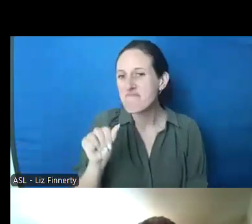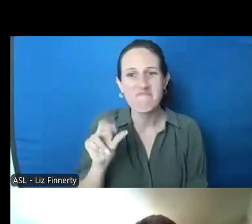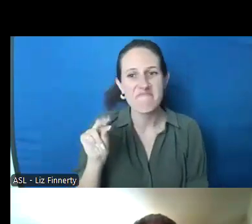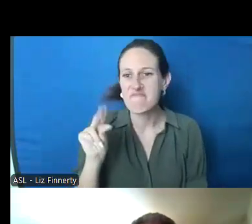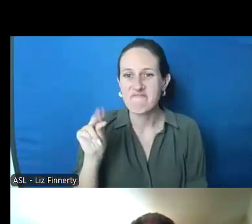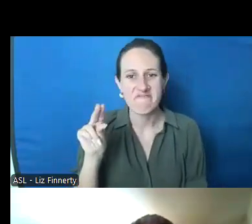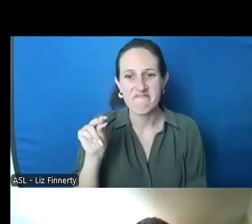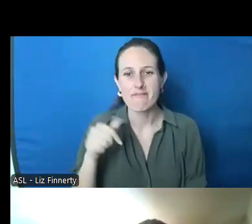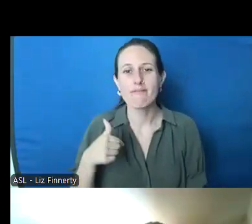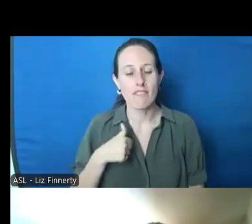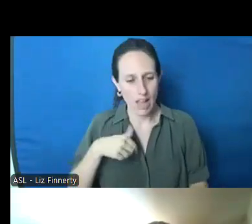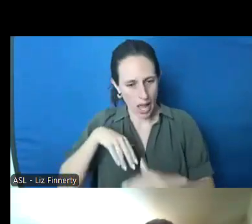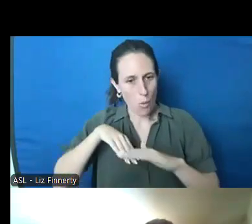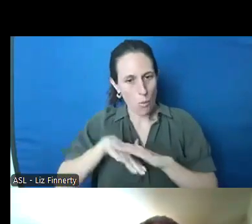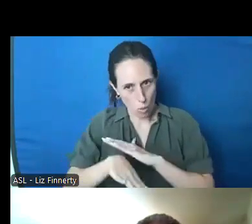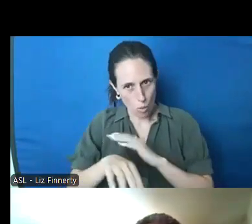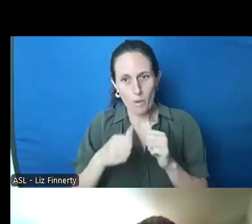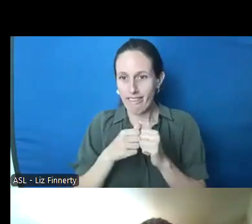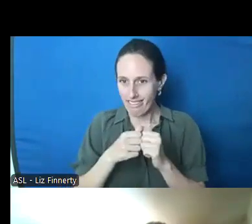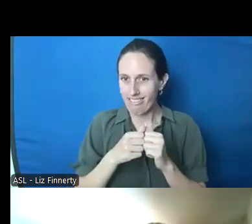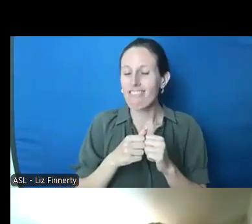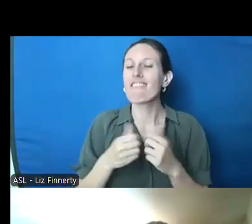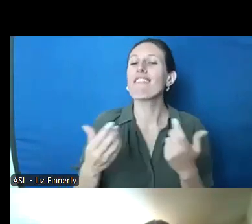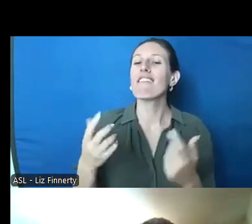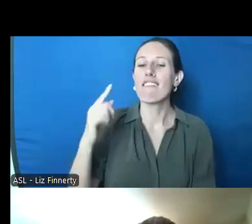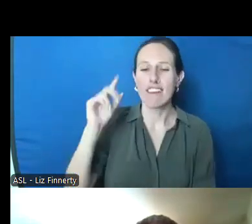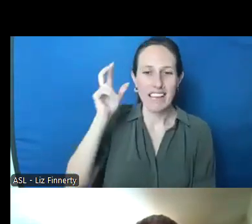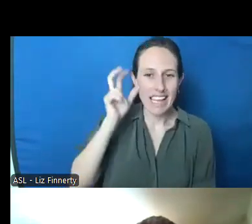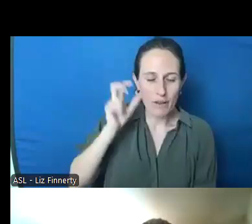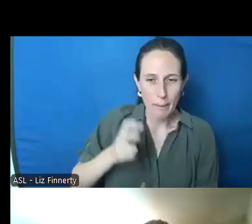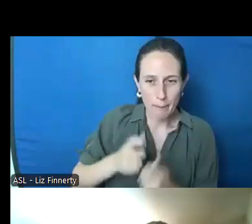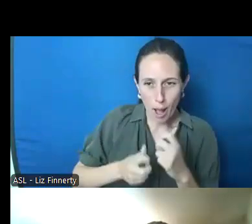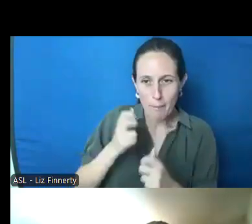number of disabilities, hearing problems, speech delay and